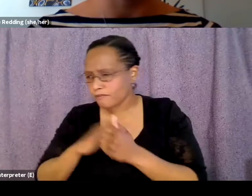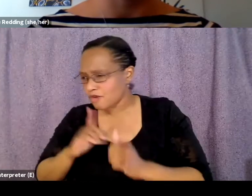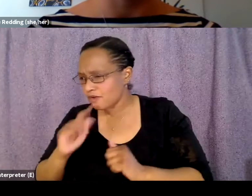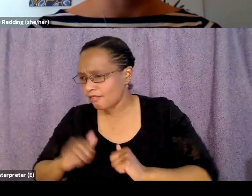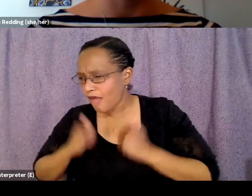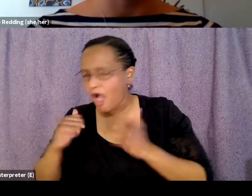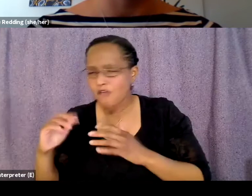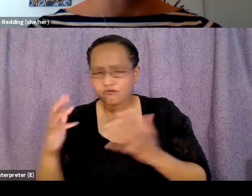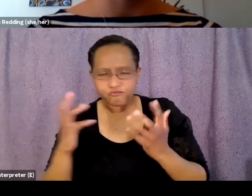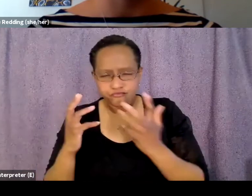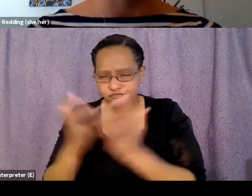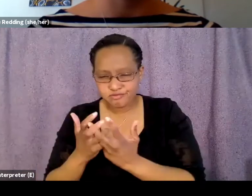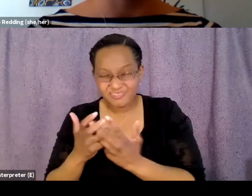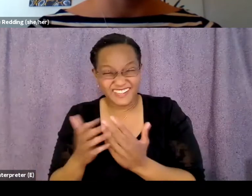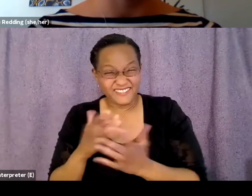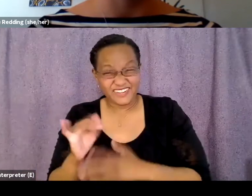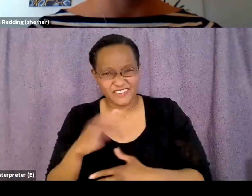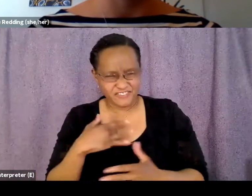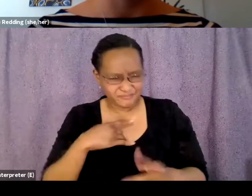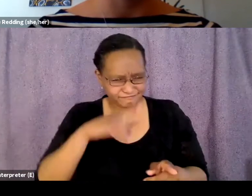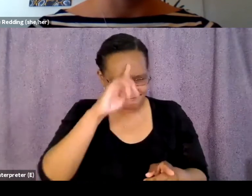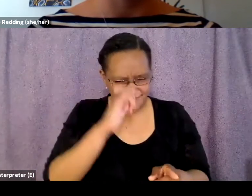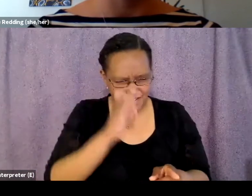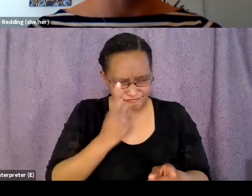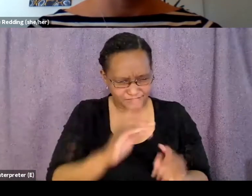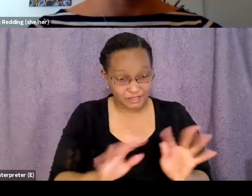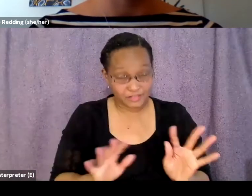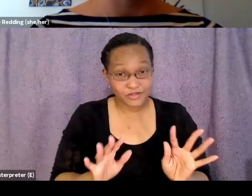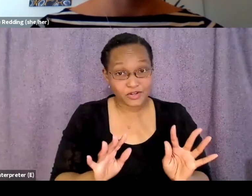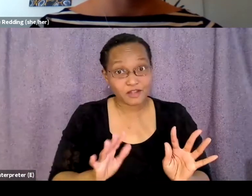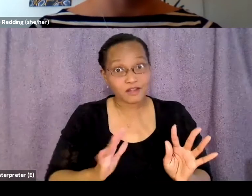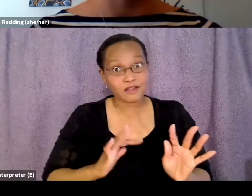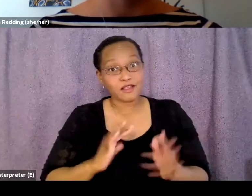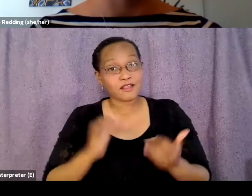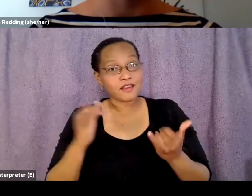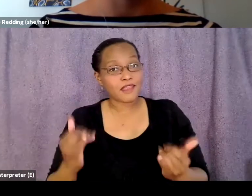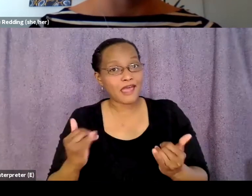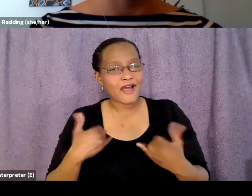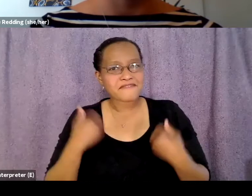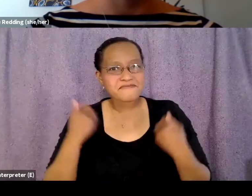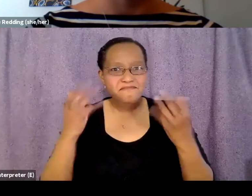sense, and I think the good thing about now is that we have so many people that we can look to for.